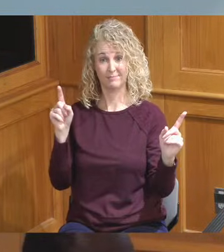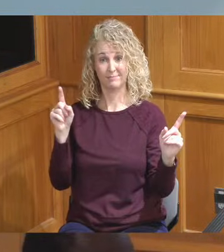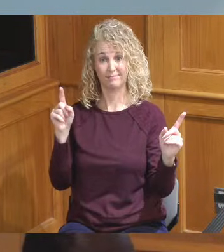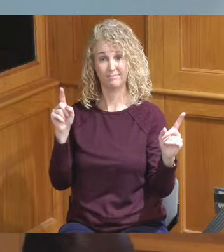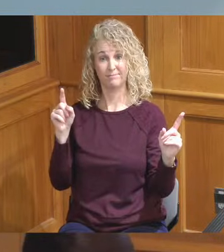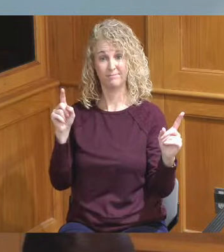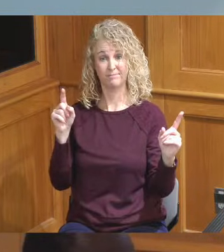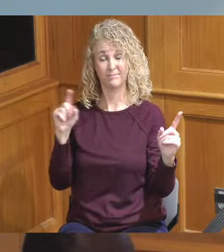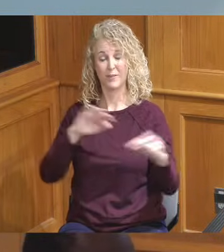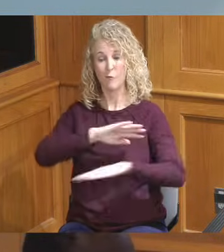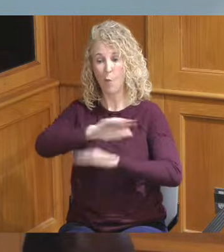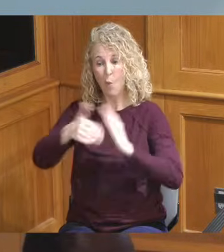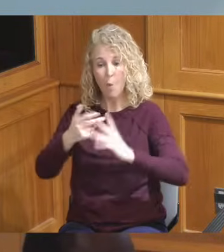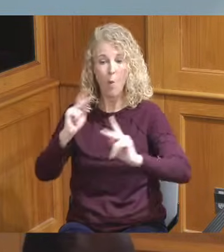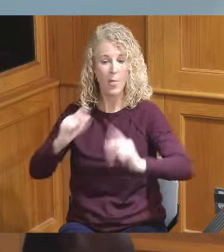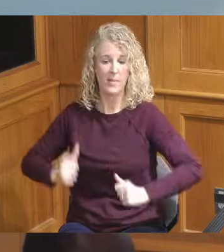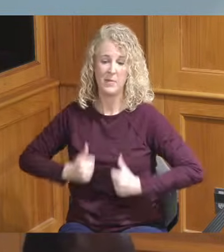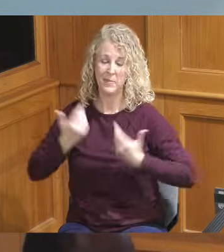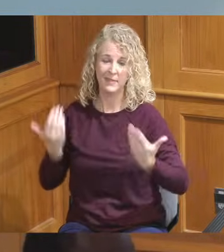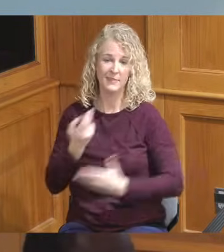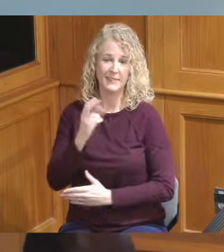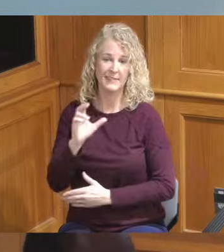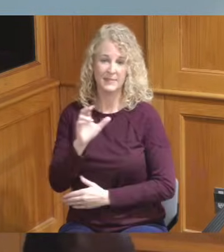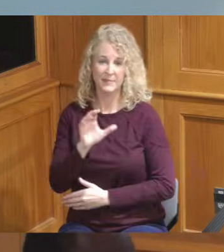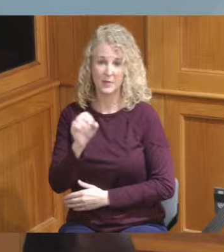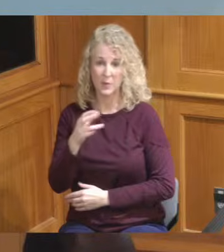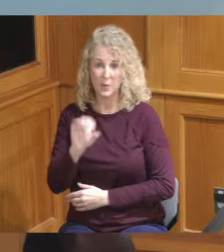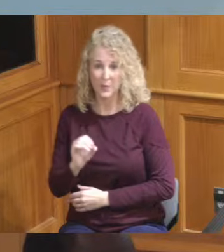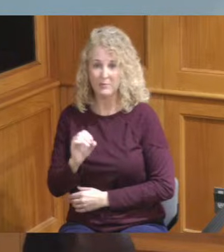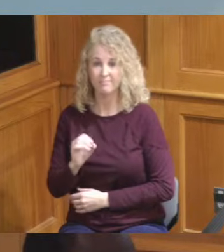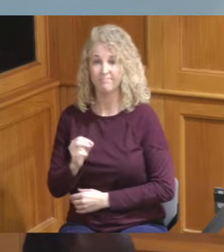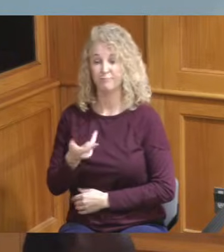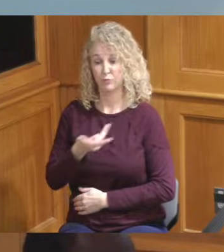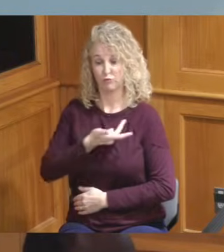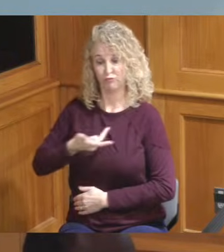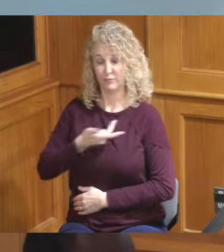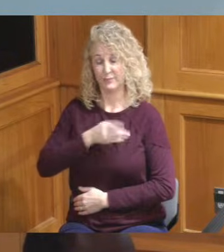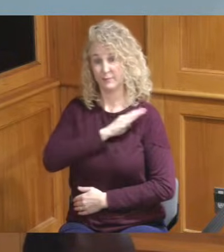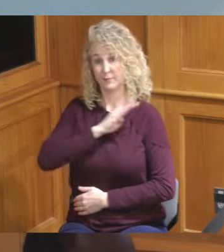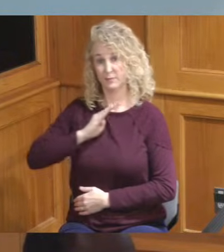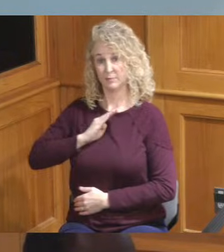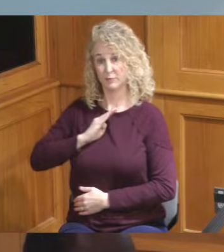the citizens of Hamilton County, Ohio, the Board of County Commissioners does hereby